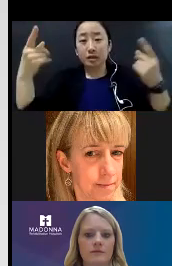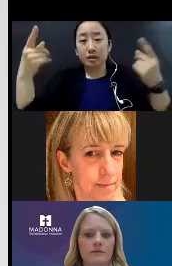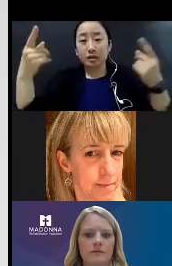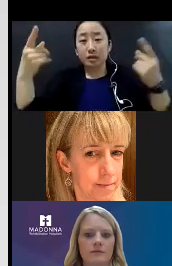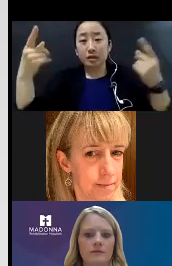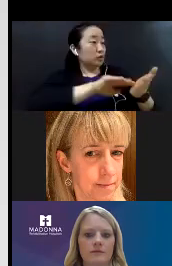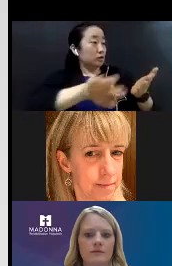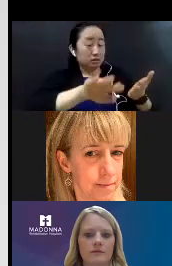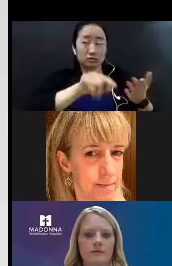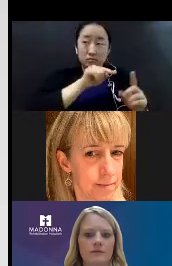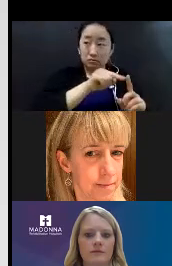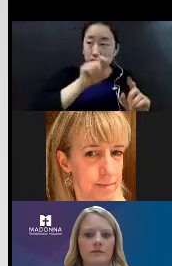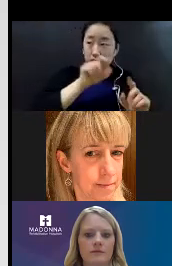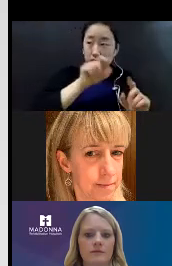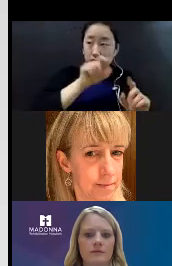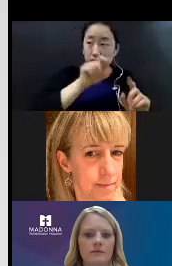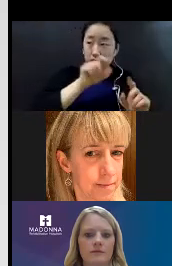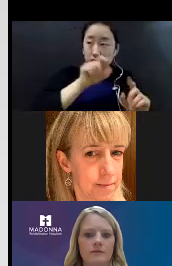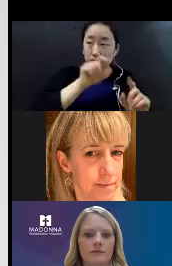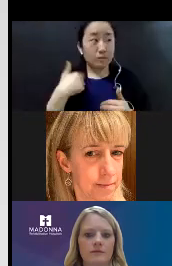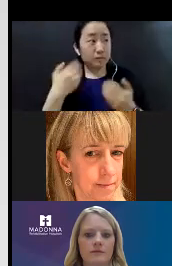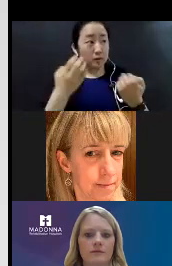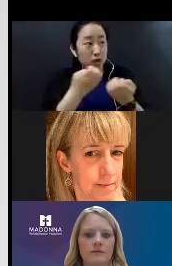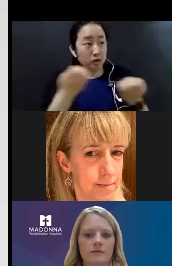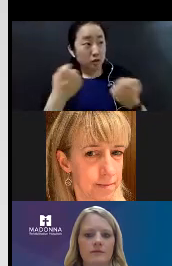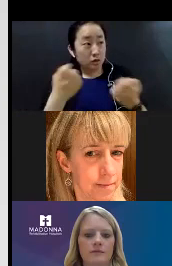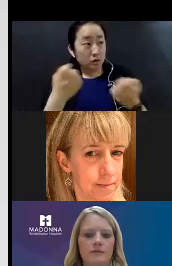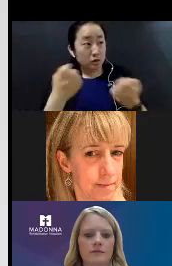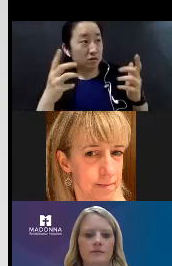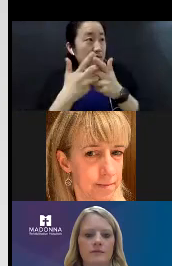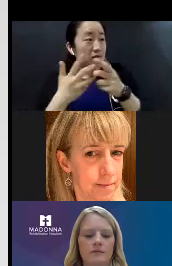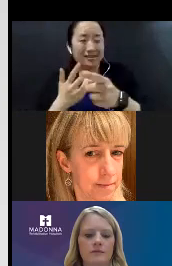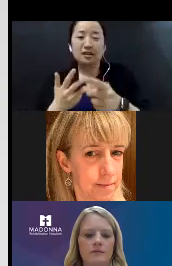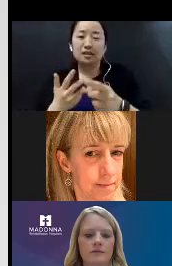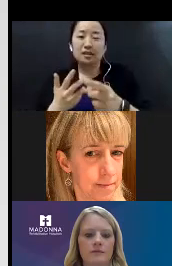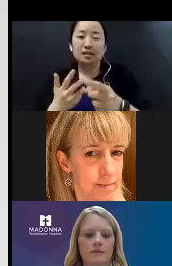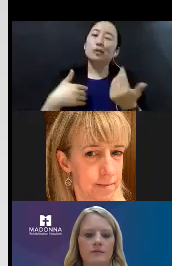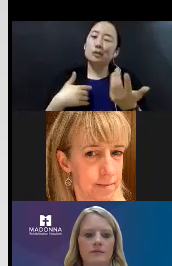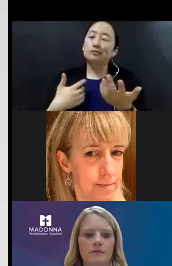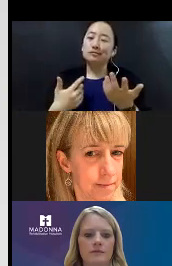EQUIPMENT IN THE HOUSE. SO THERE ARE COMMENTS ABOUT INFO GATHERING.